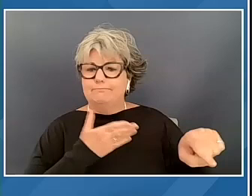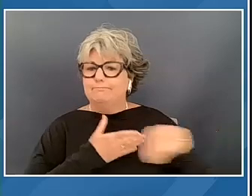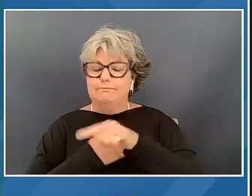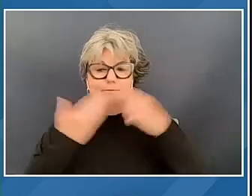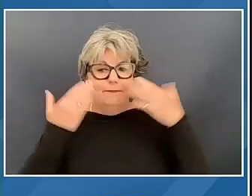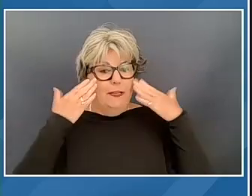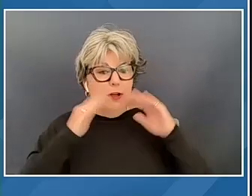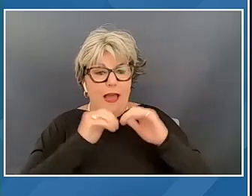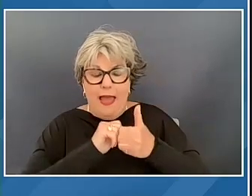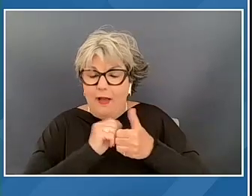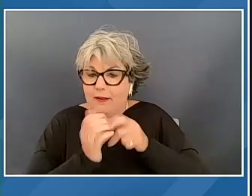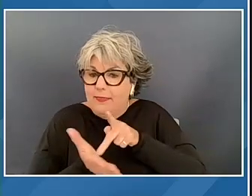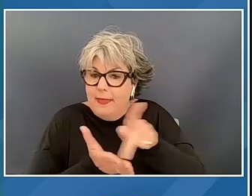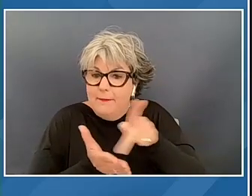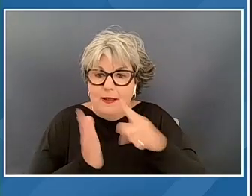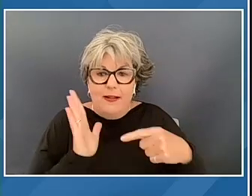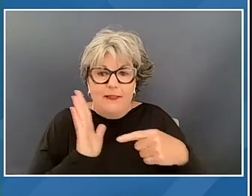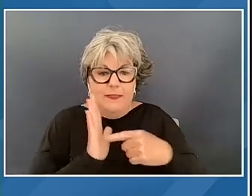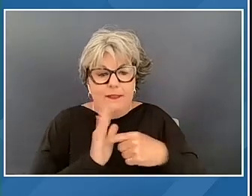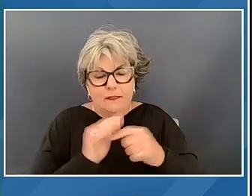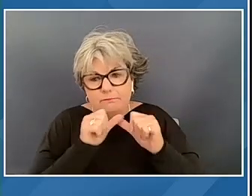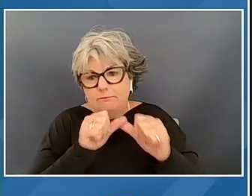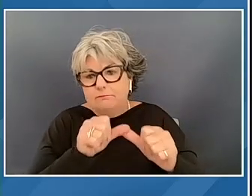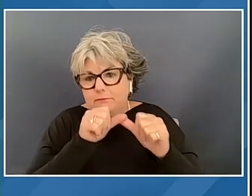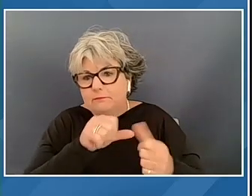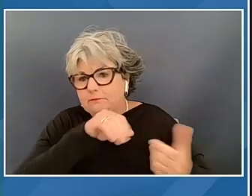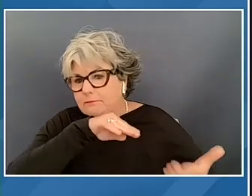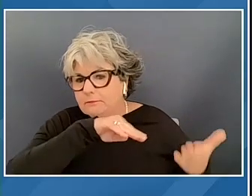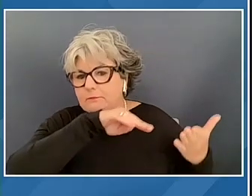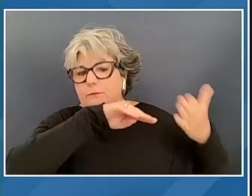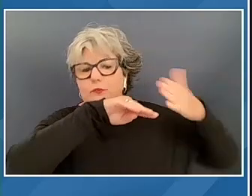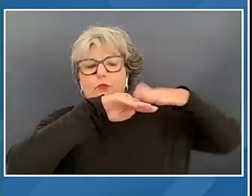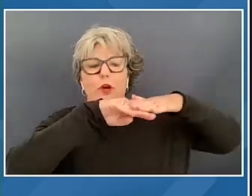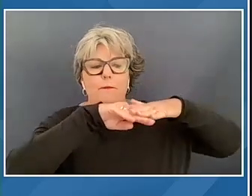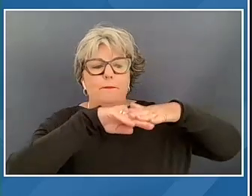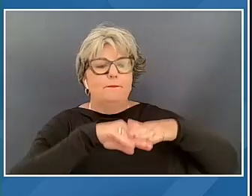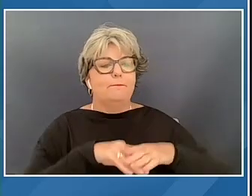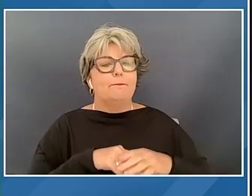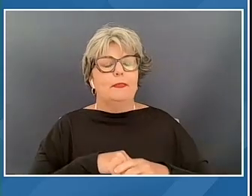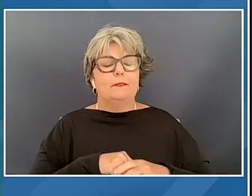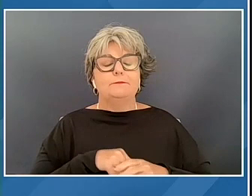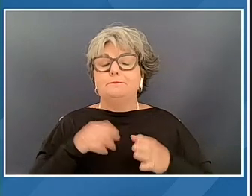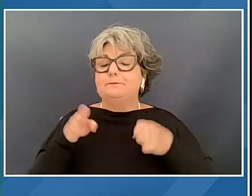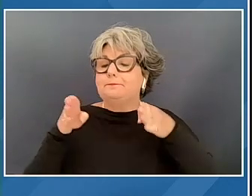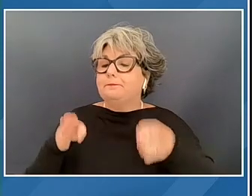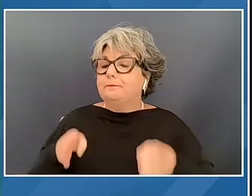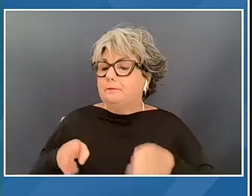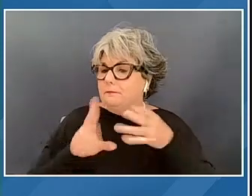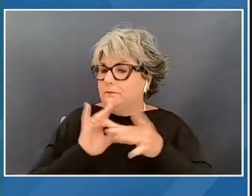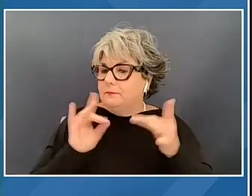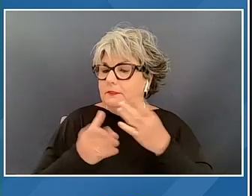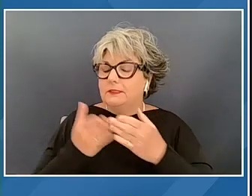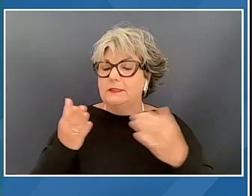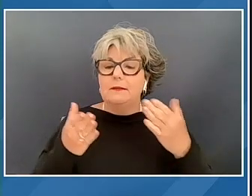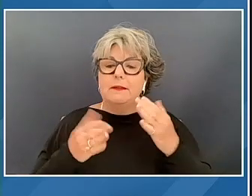repay the debt as it continues to grow. As Yael mentioned, some of the ballooning interest that has occurred on borrowers